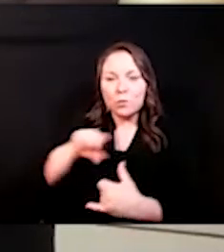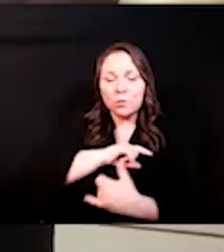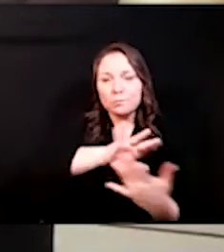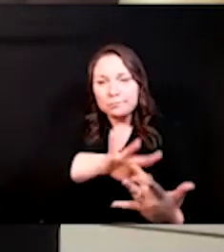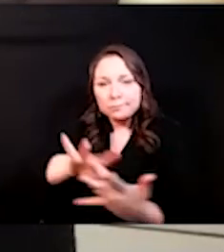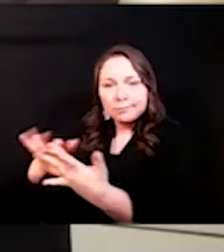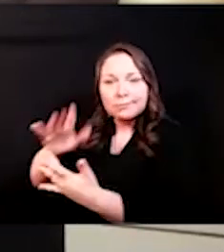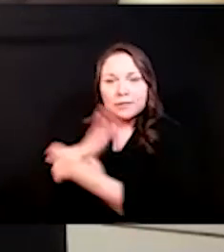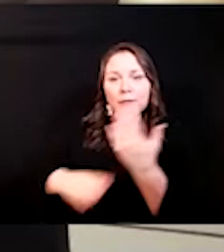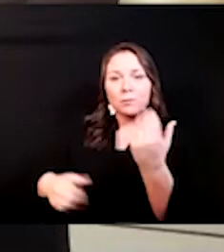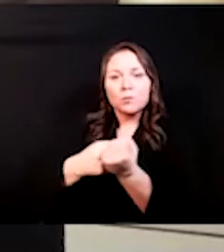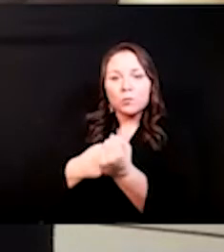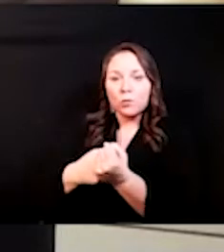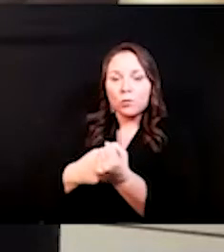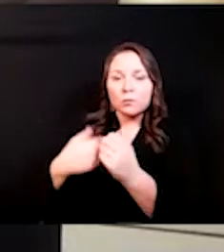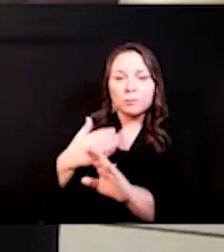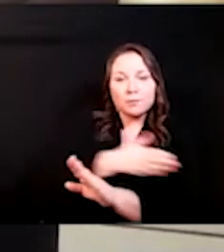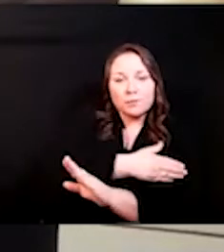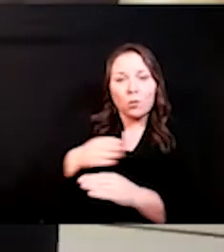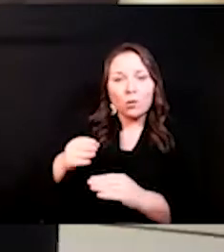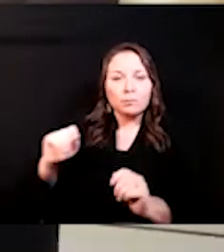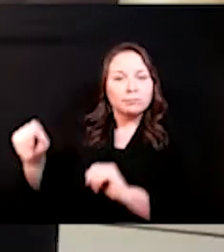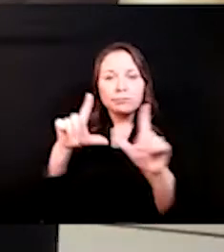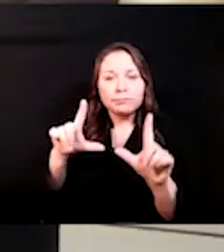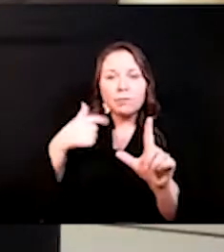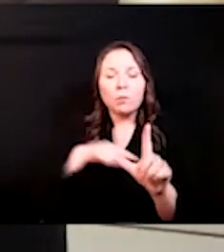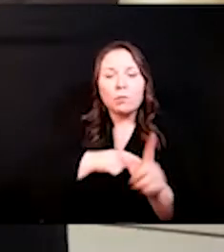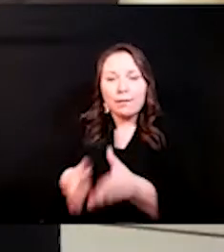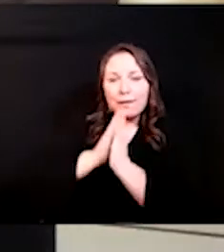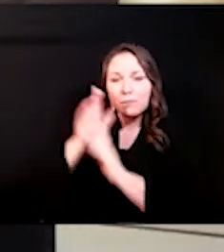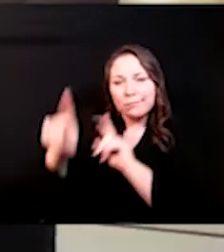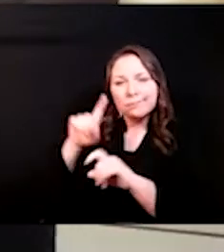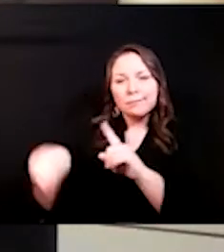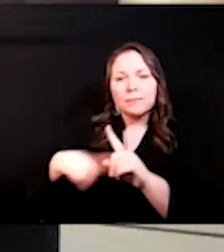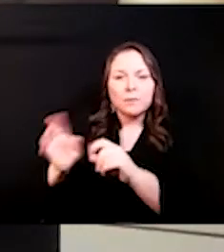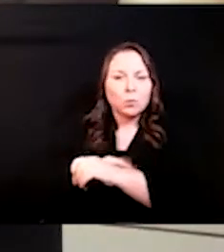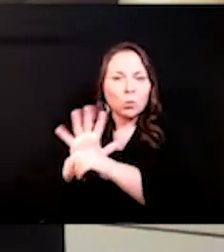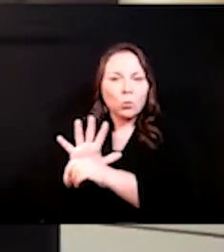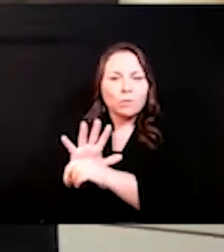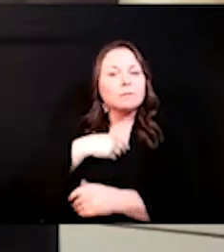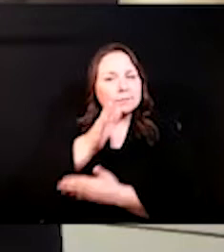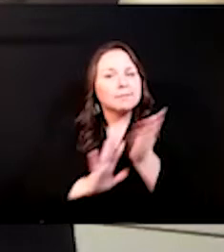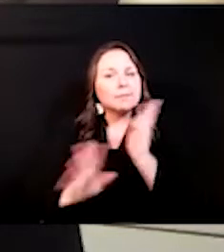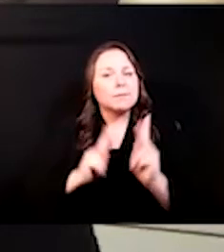AT THE LANDSCAPE OF COVID VACCINES WE REACHED OUT TO SUPPORTERS PRIOR TO THESE SLIDES AND WE ASKED THEM